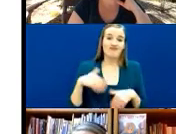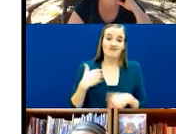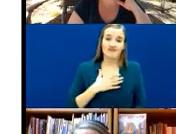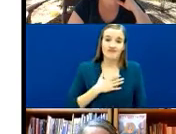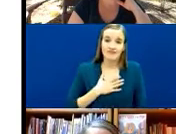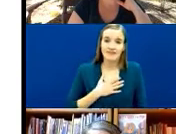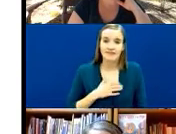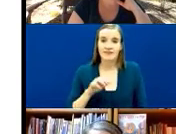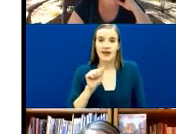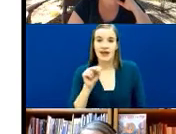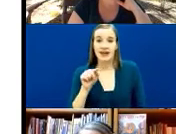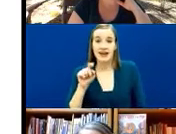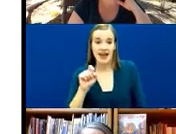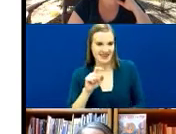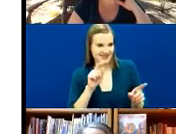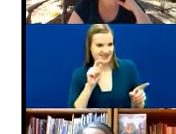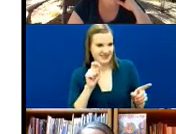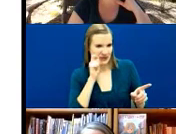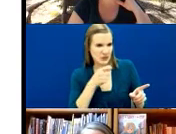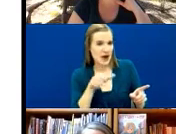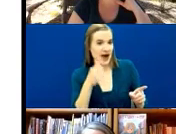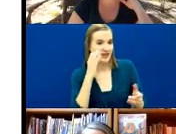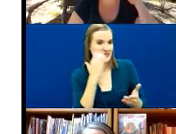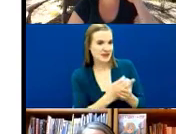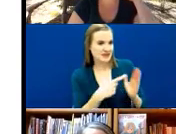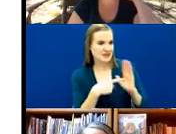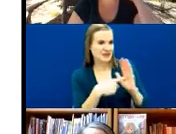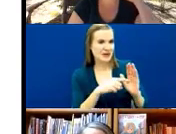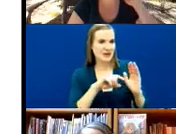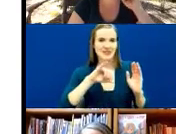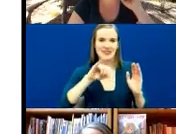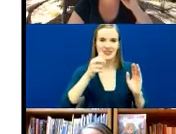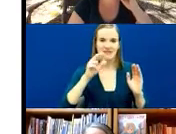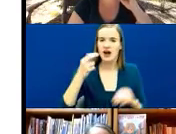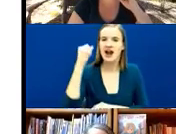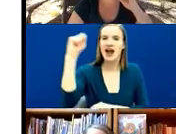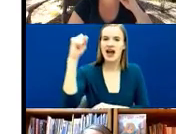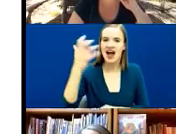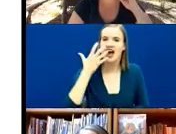because it shows Jennifer shouting, yeah. Yeah, do you want to talk about this one?